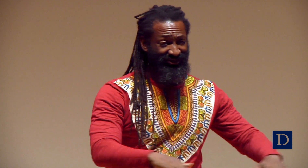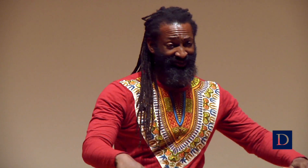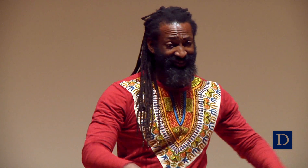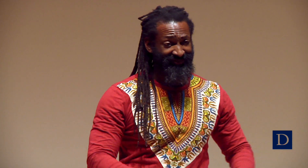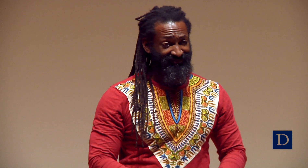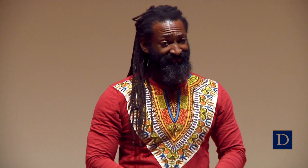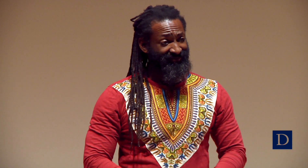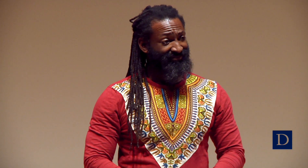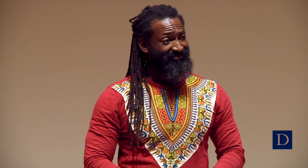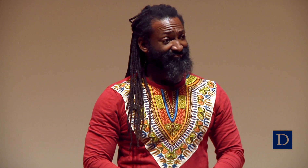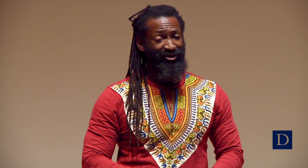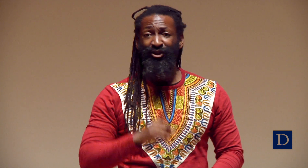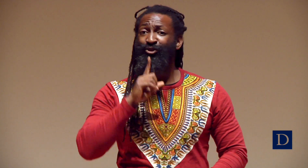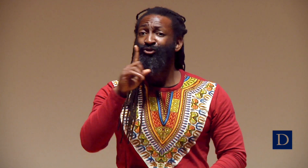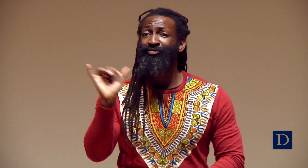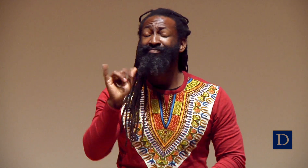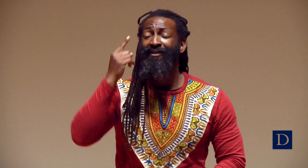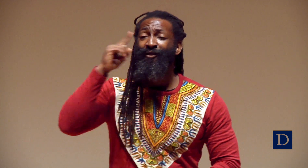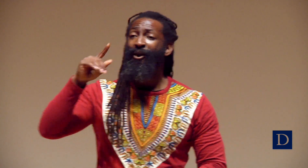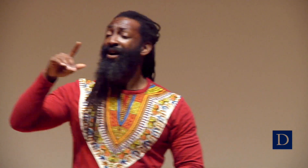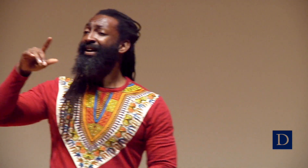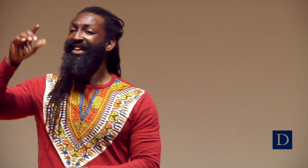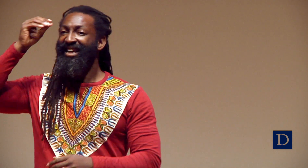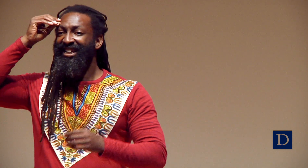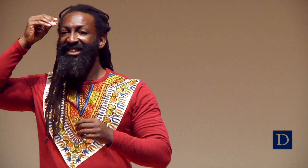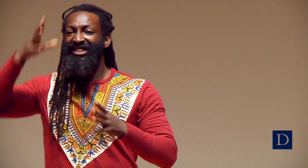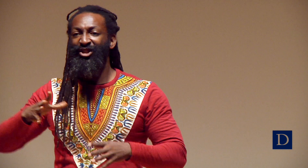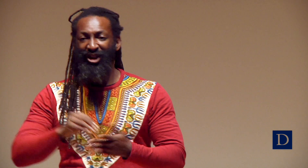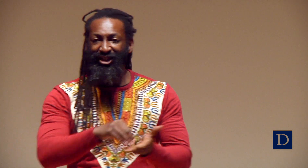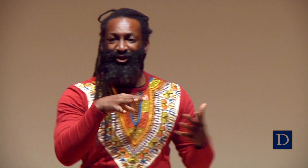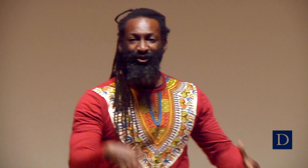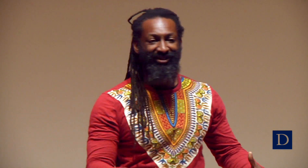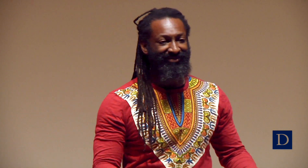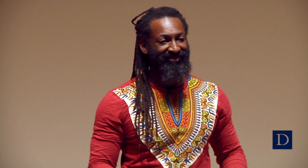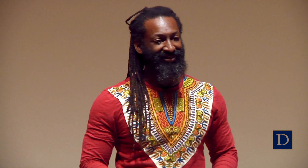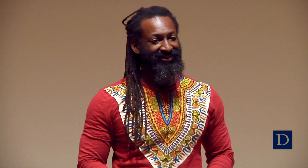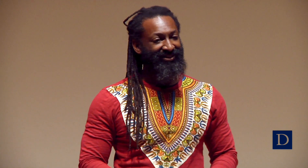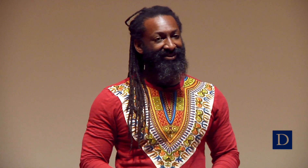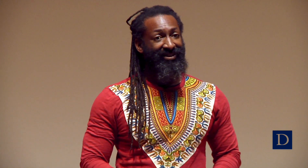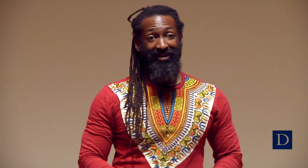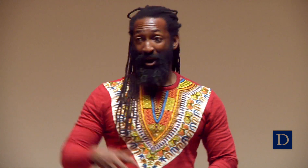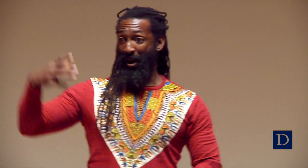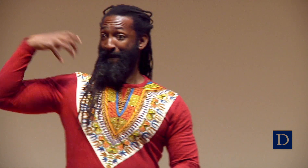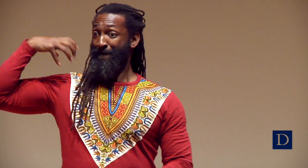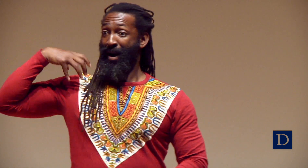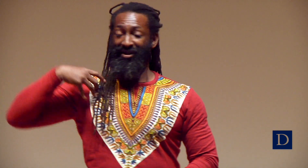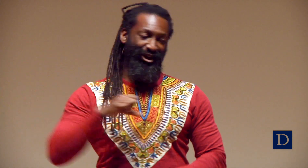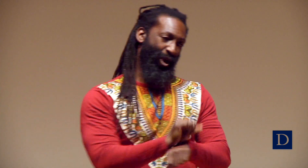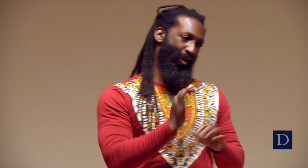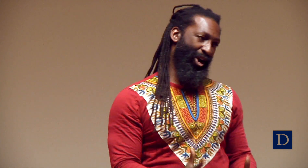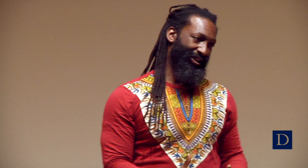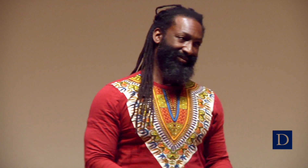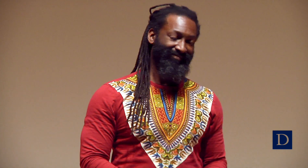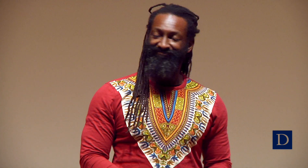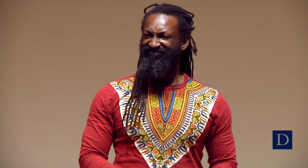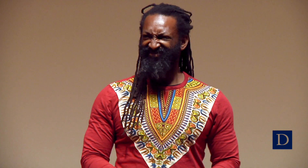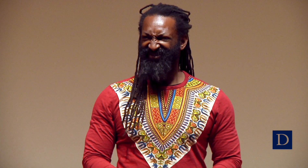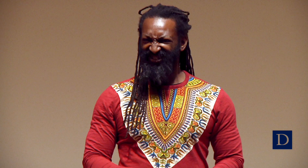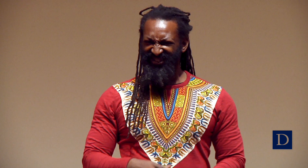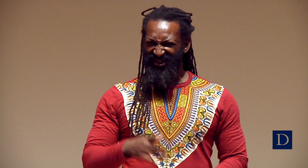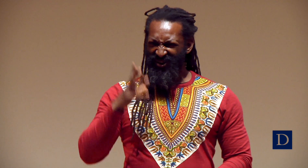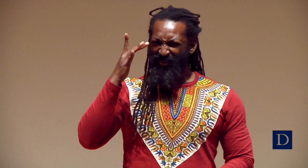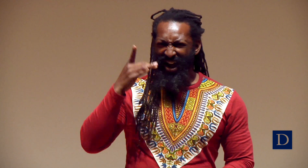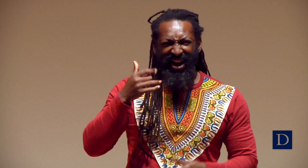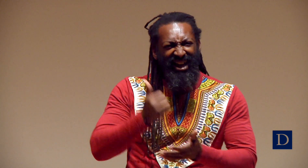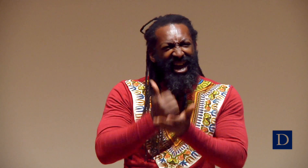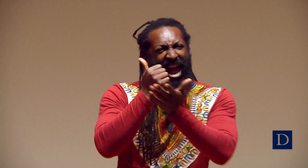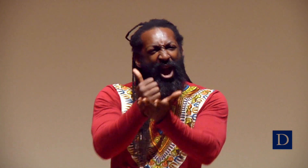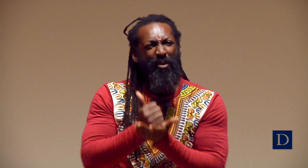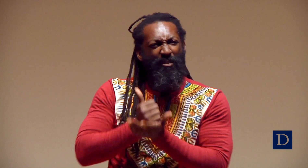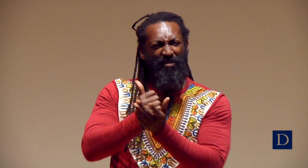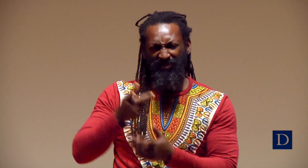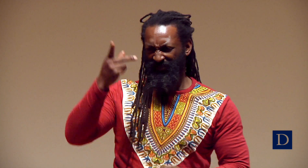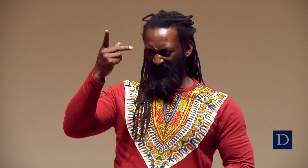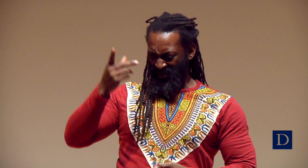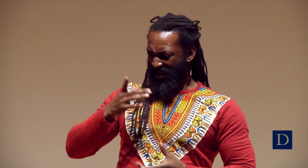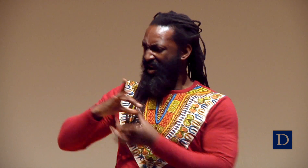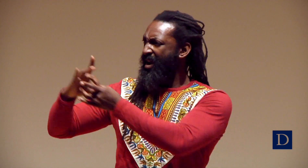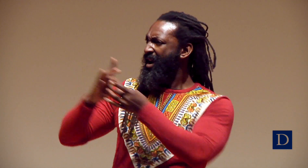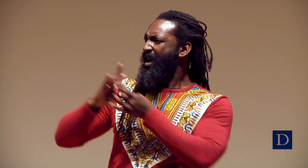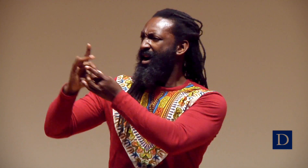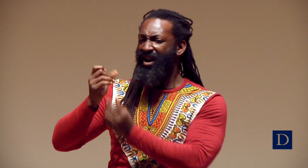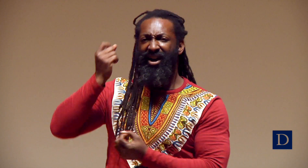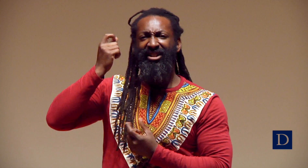For parents and children, for teachers and students, for a boss and a worker, we need to help each other.